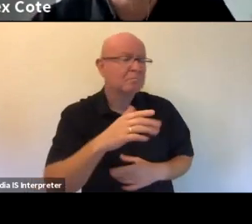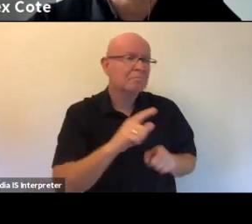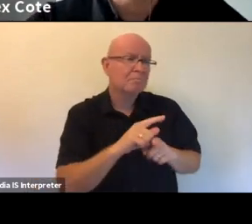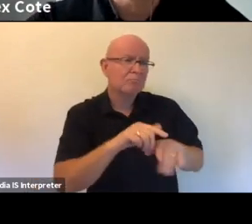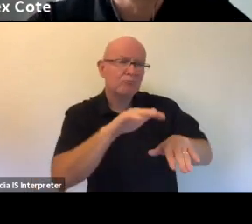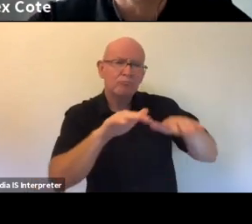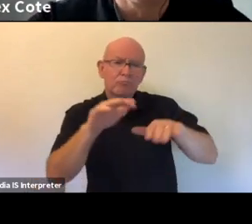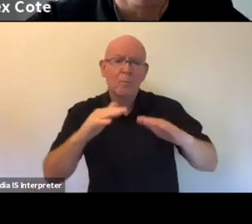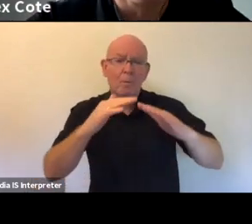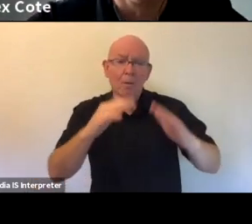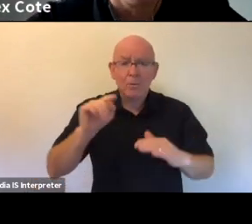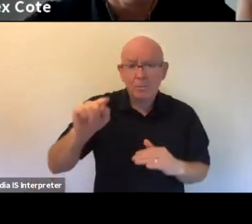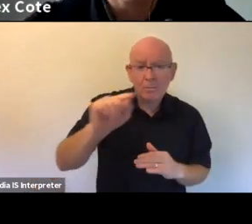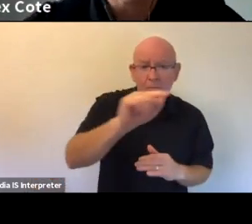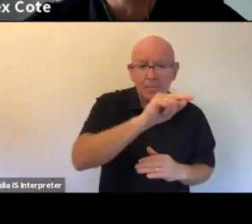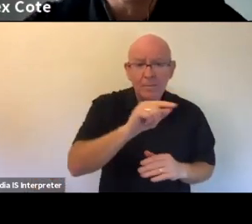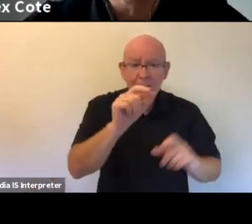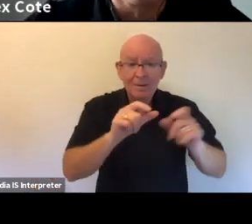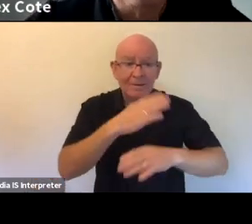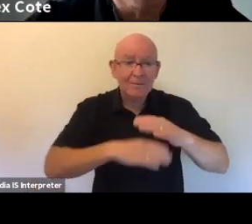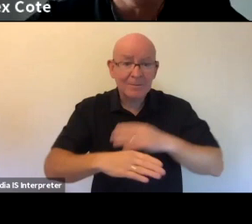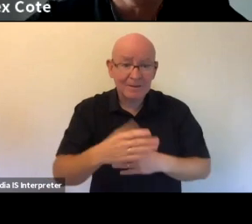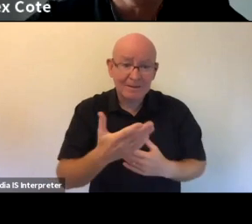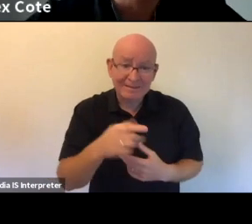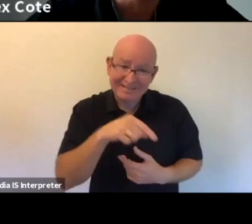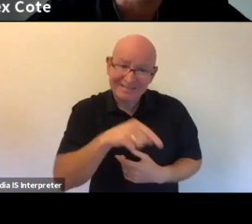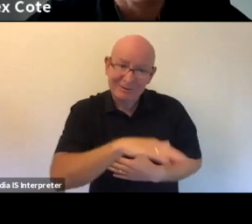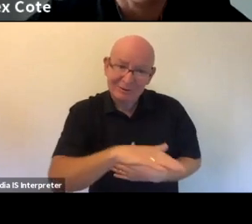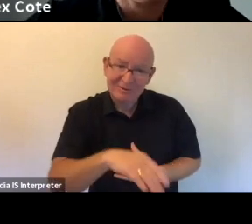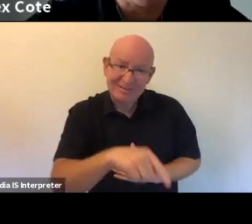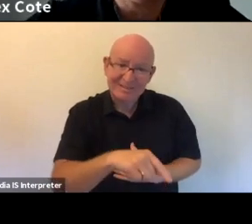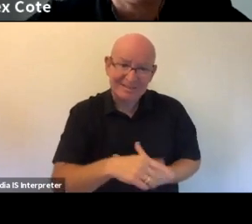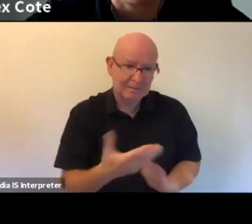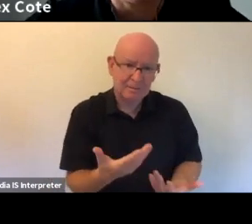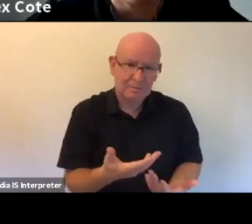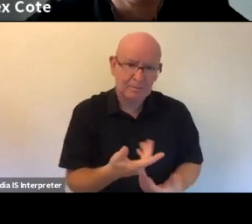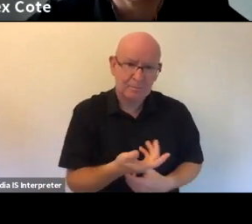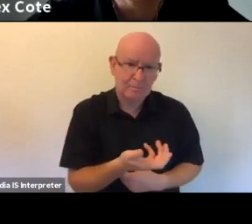depending on the way we measure them. I just project on the screen a graph representing